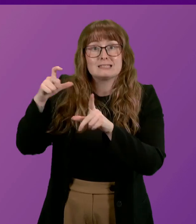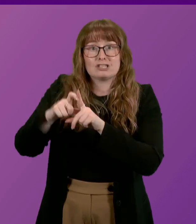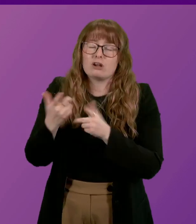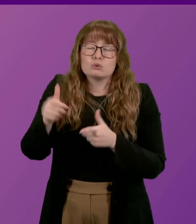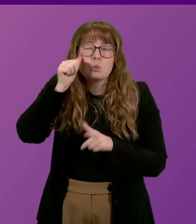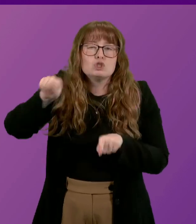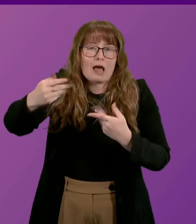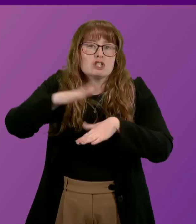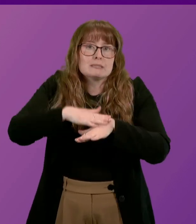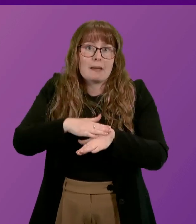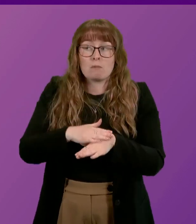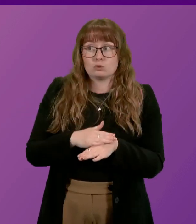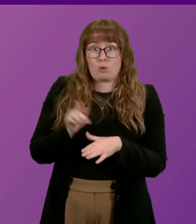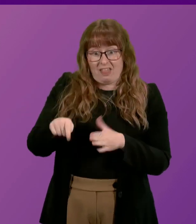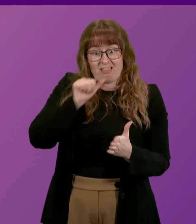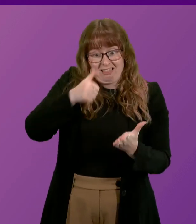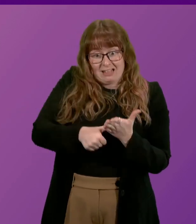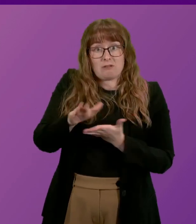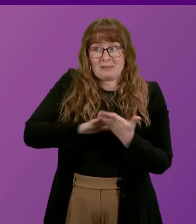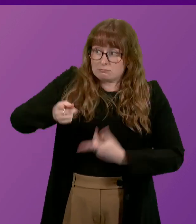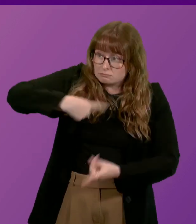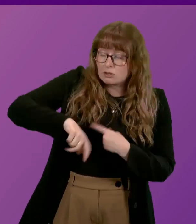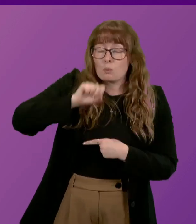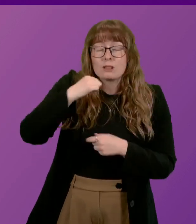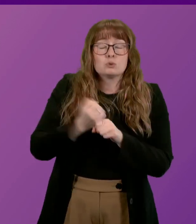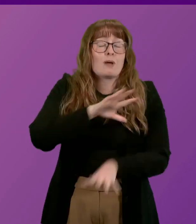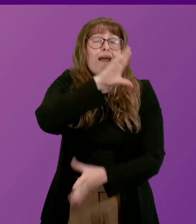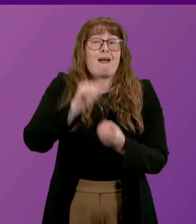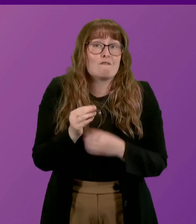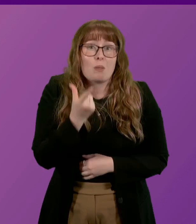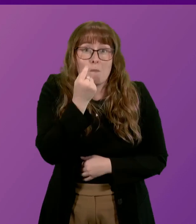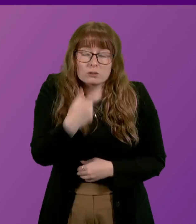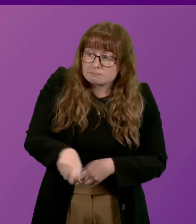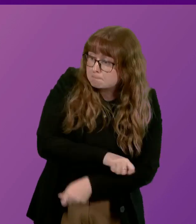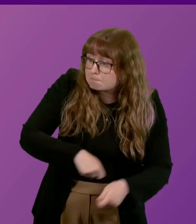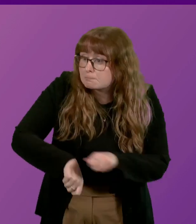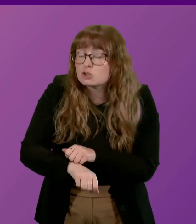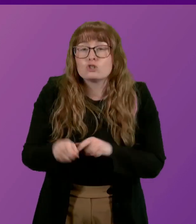That is us indicating that we will do everything that we can to find a way through the 2022